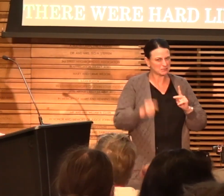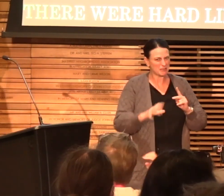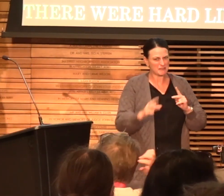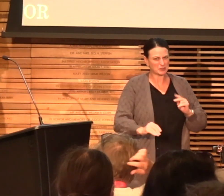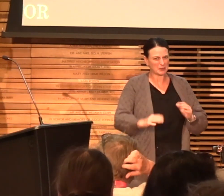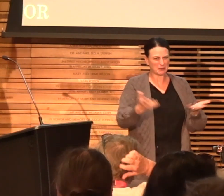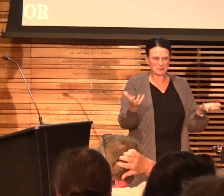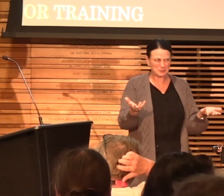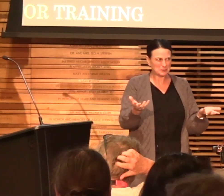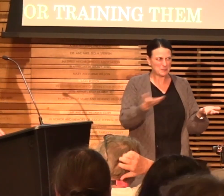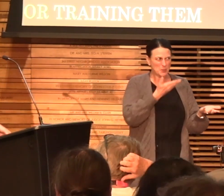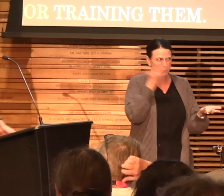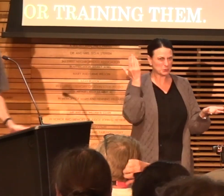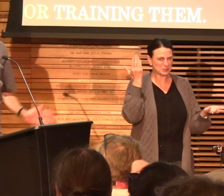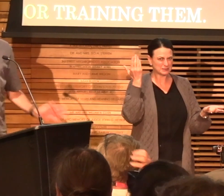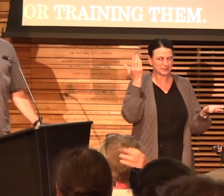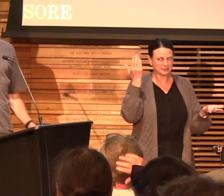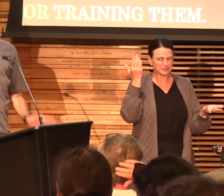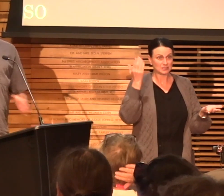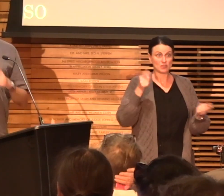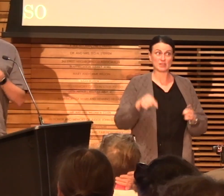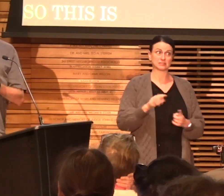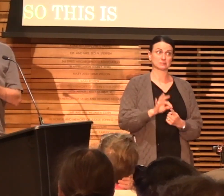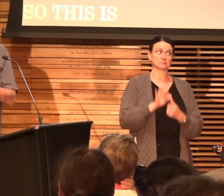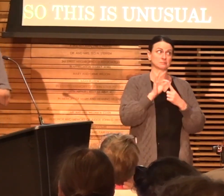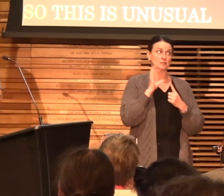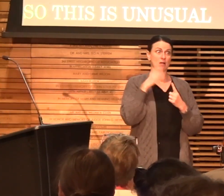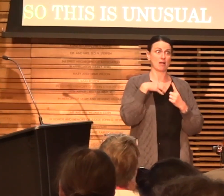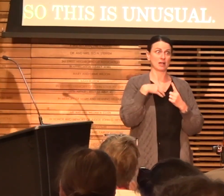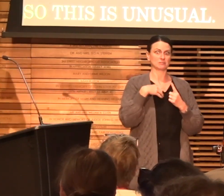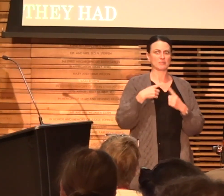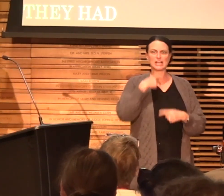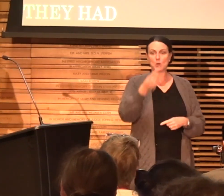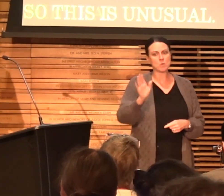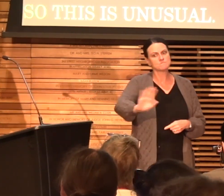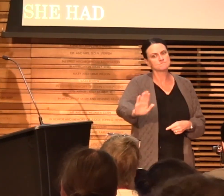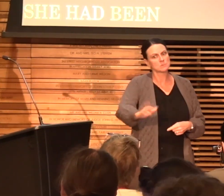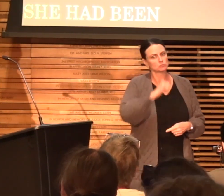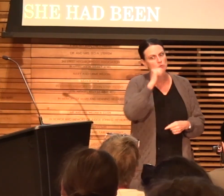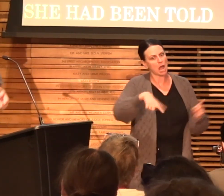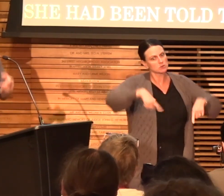So this is unusual. She had been told to avoid racial controversy.